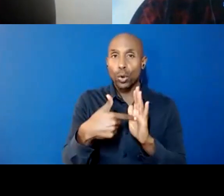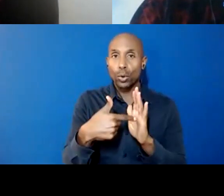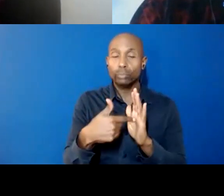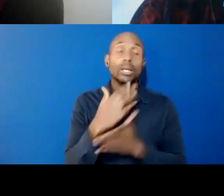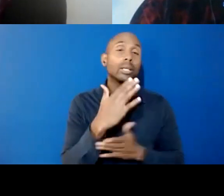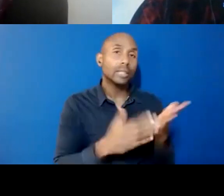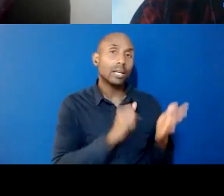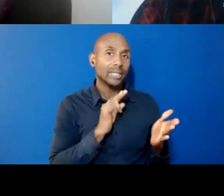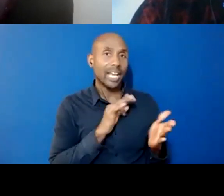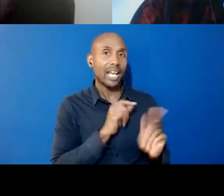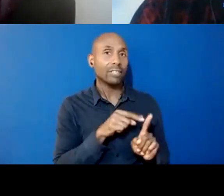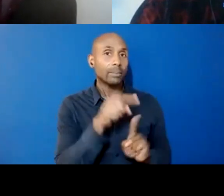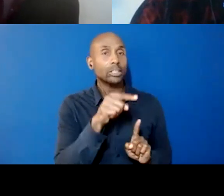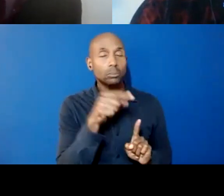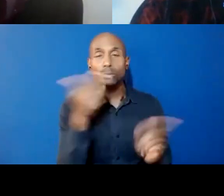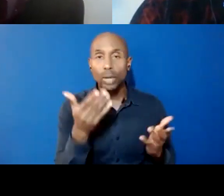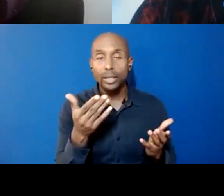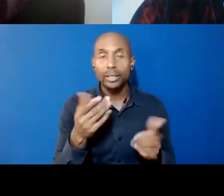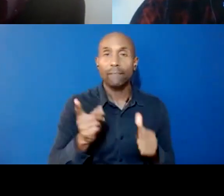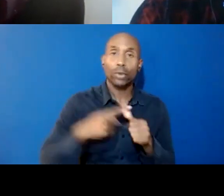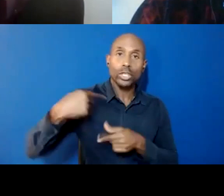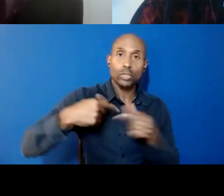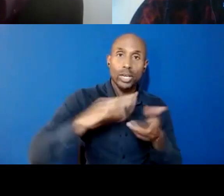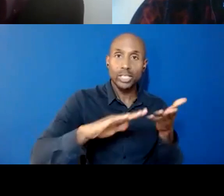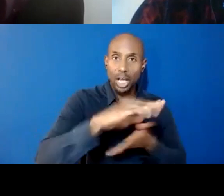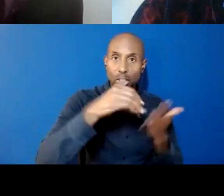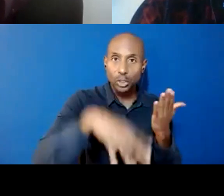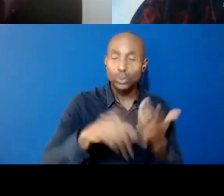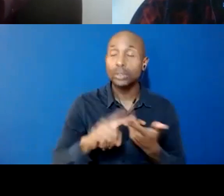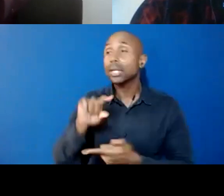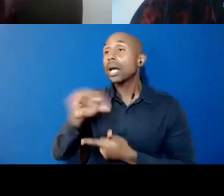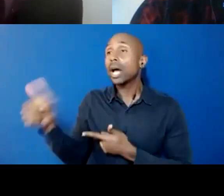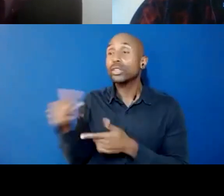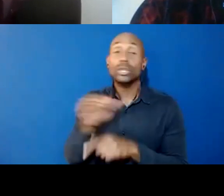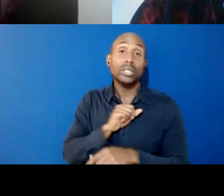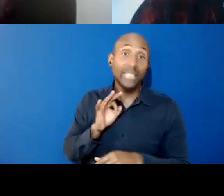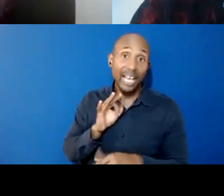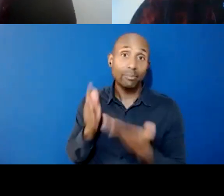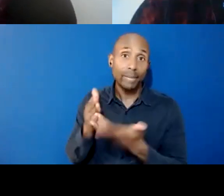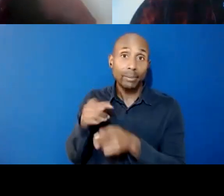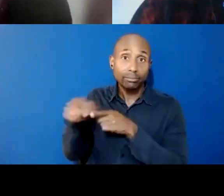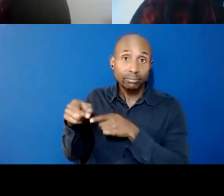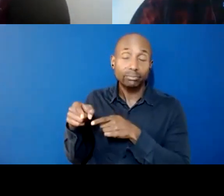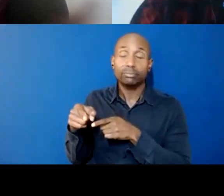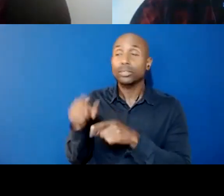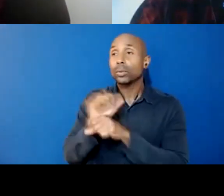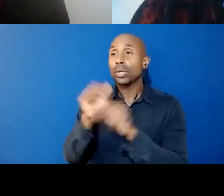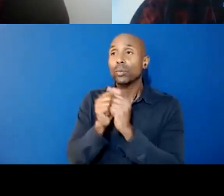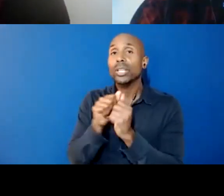and some focused on partnering with other diverse groups that have not had as much access